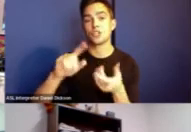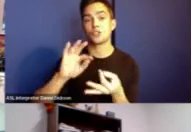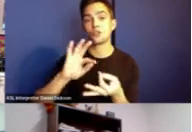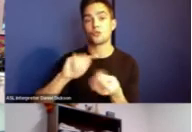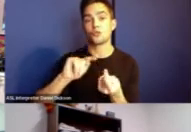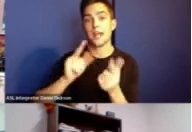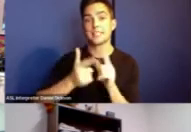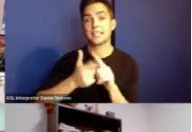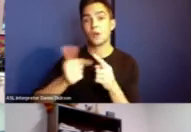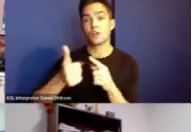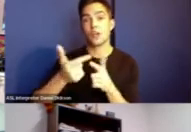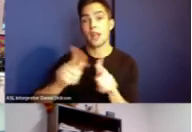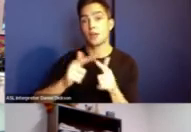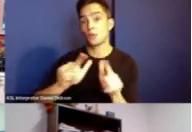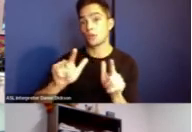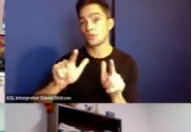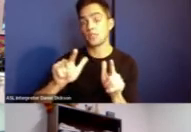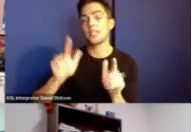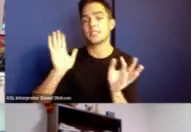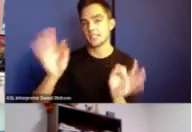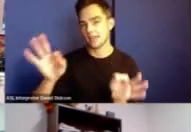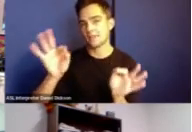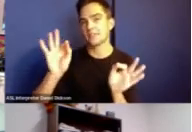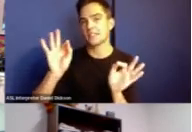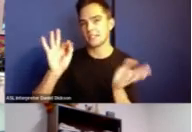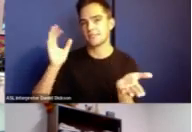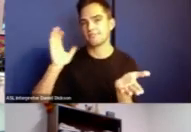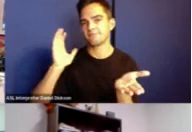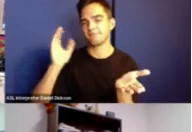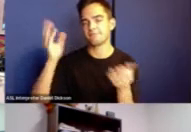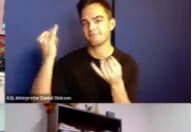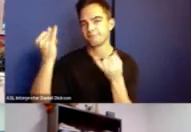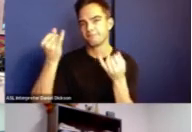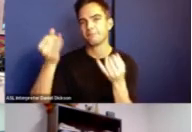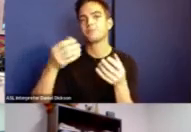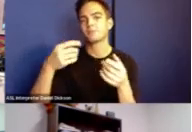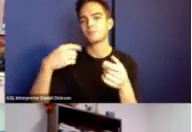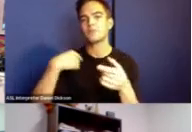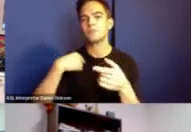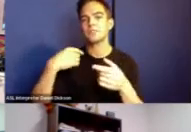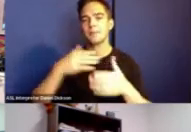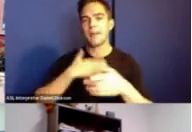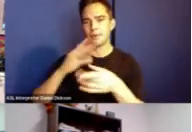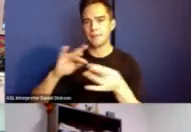languages is definitely on the table. So it hasn't come up yet. So I'm so happy that it came up, so that we can bring the